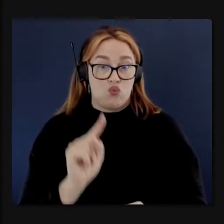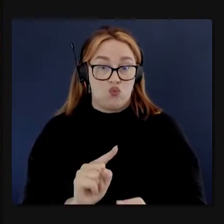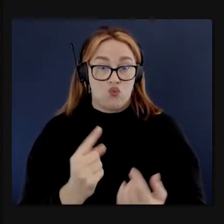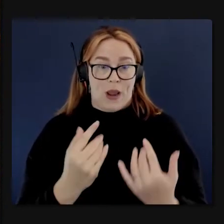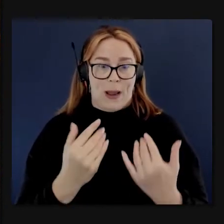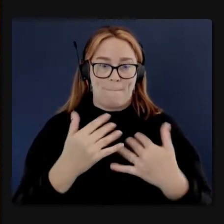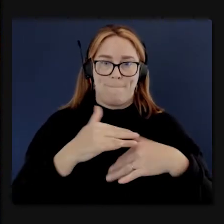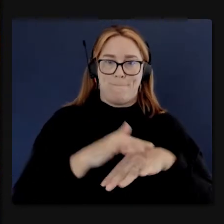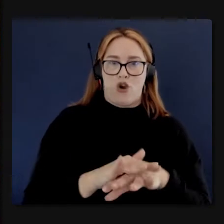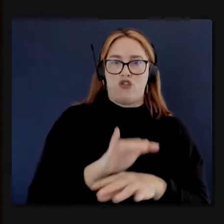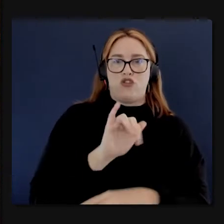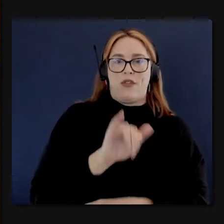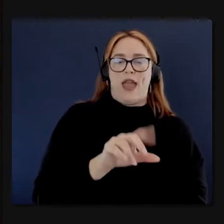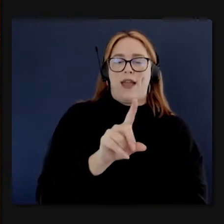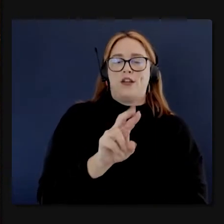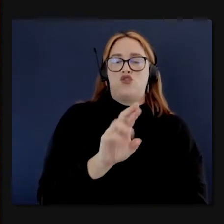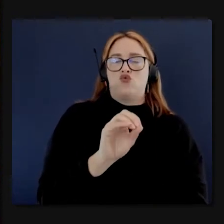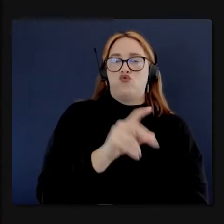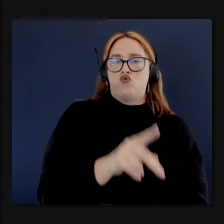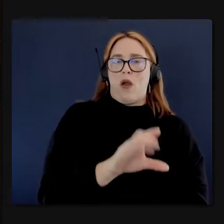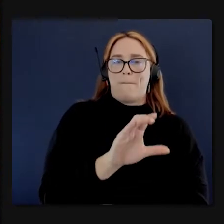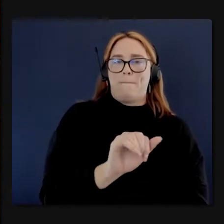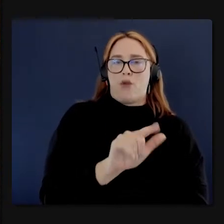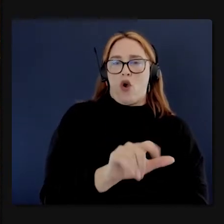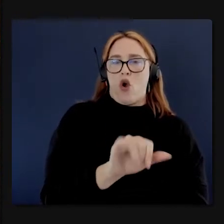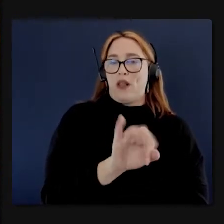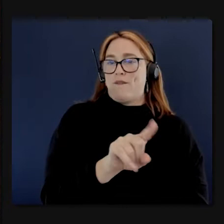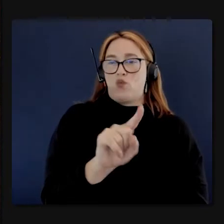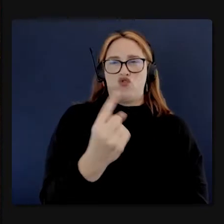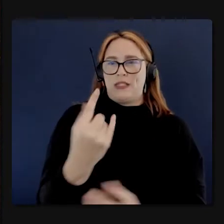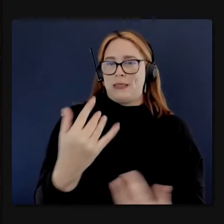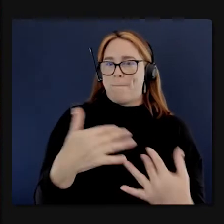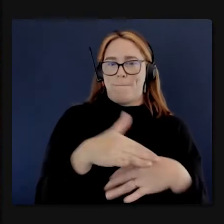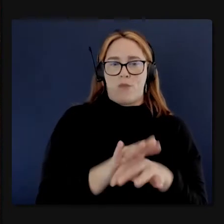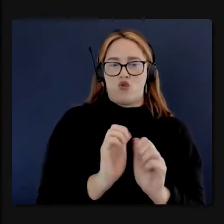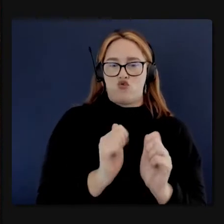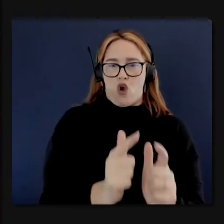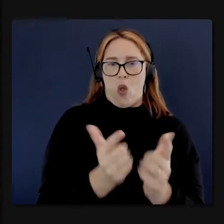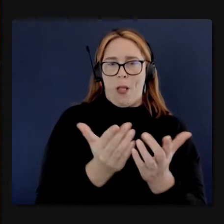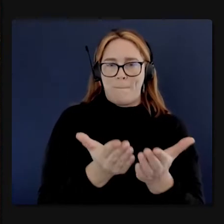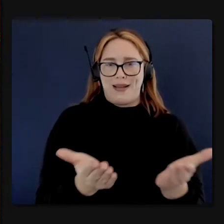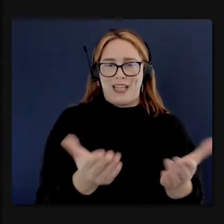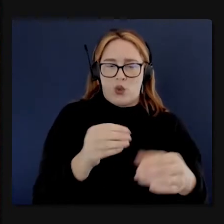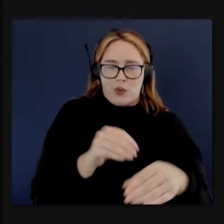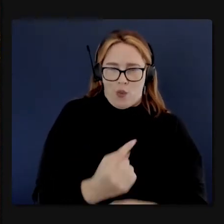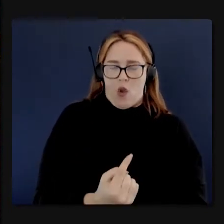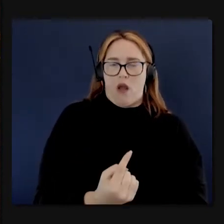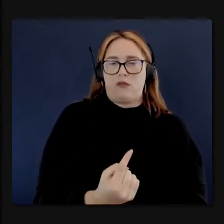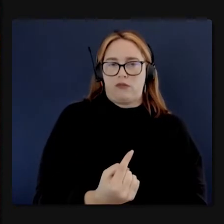to reduce the draw calls when an object is viewed from a distance, by just merging all the materials into one.